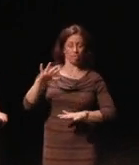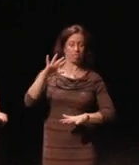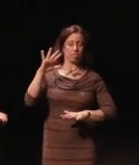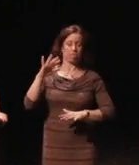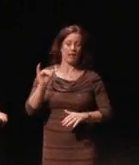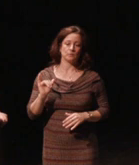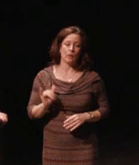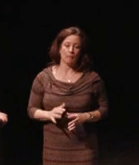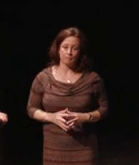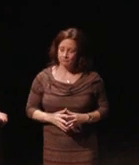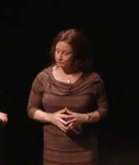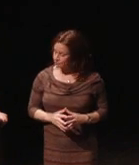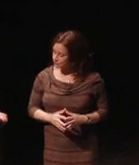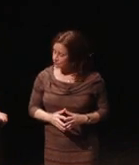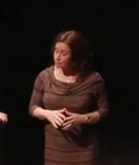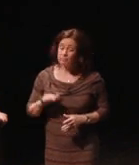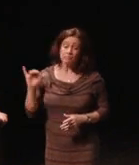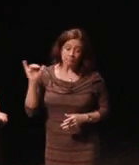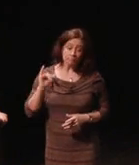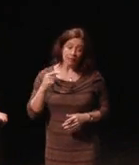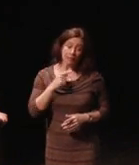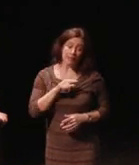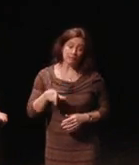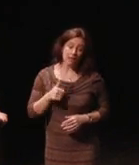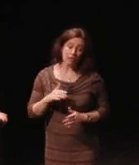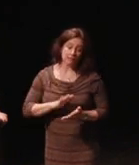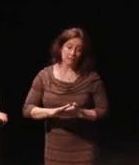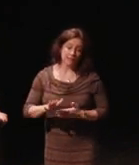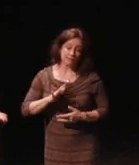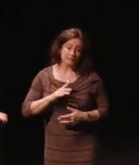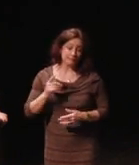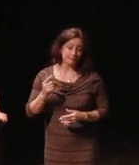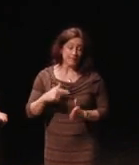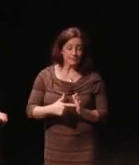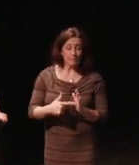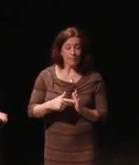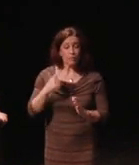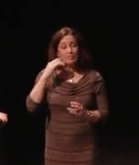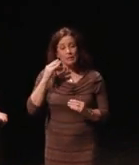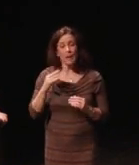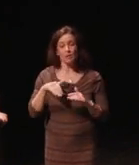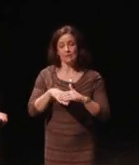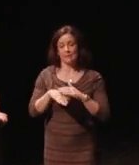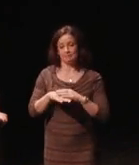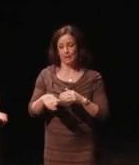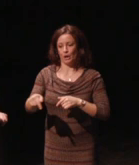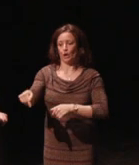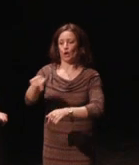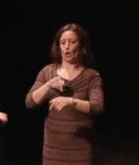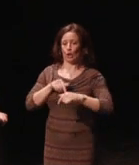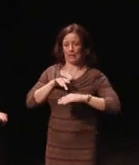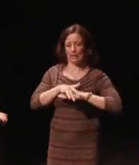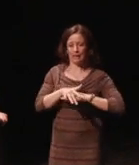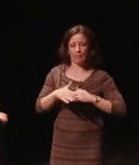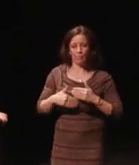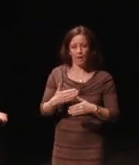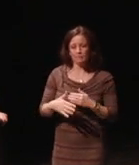Again, so, this is another nice example of thinking about sensibility early in the process, that all this stuff was done by not one single developer just